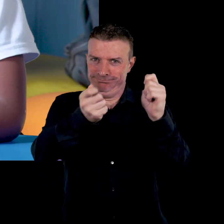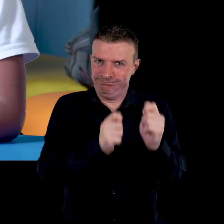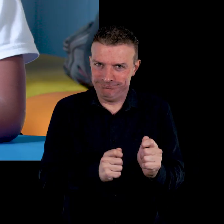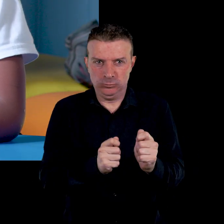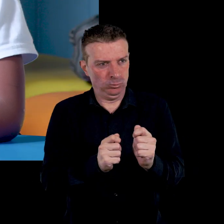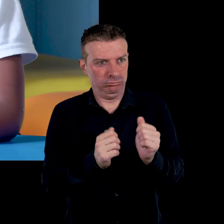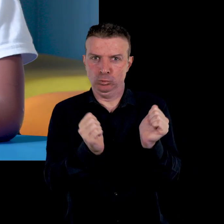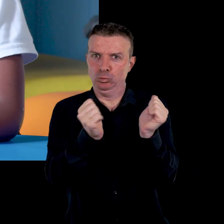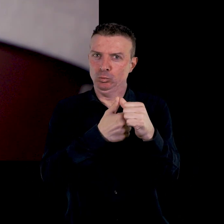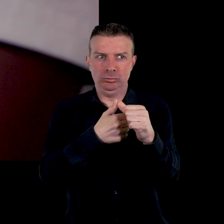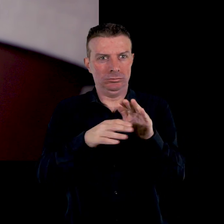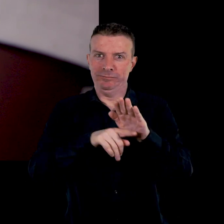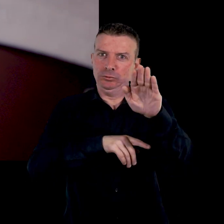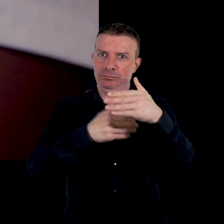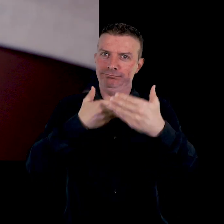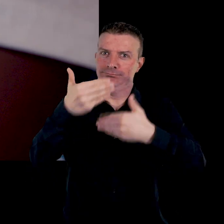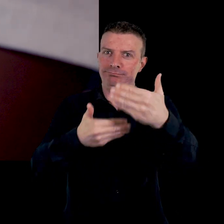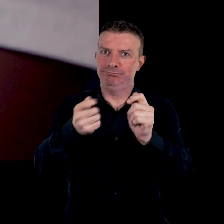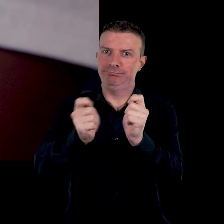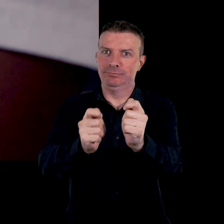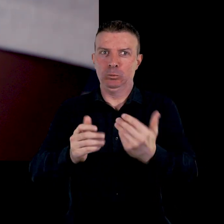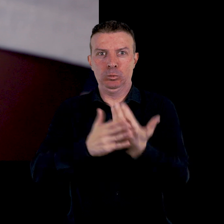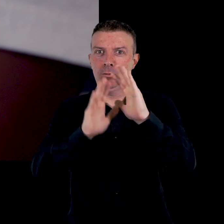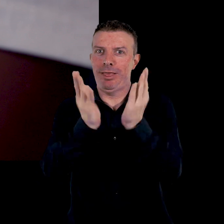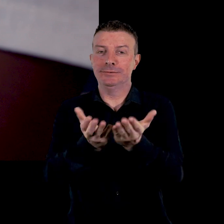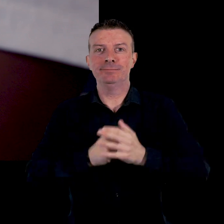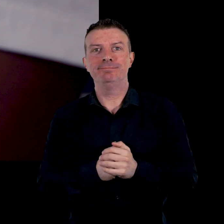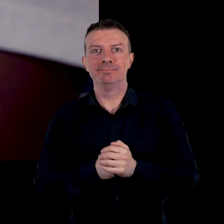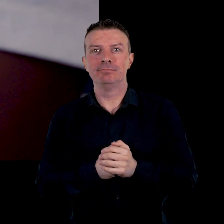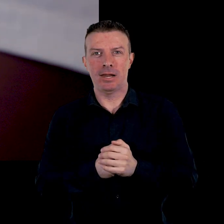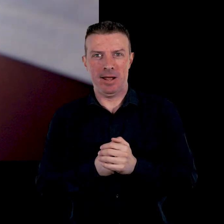and we adapt it to suit changing or future conditions.